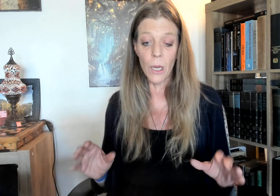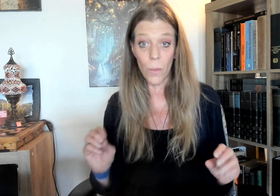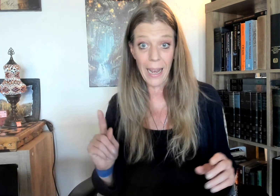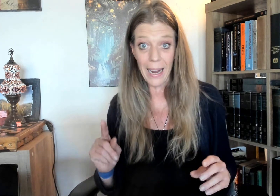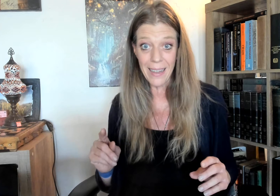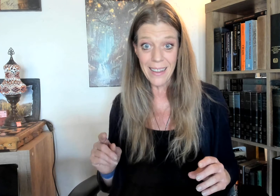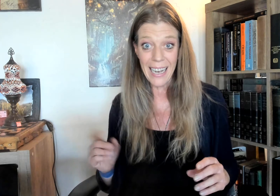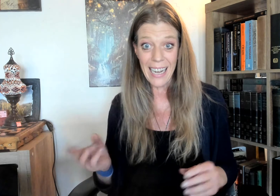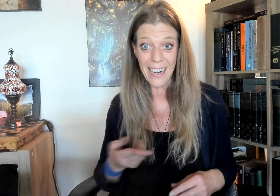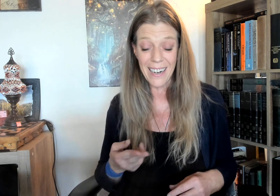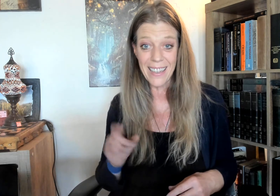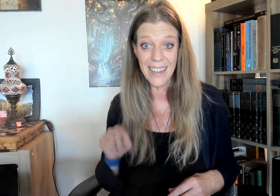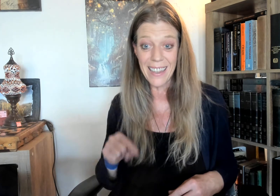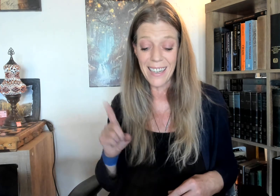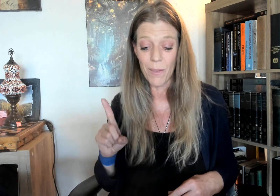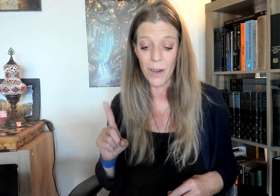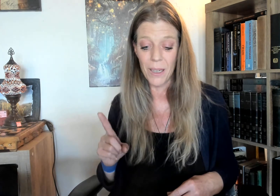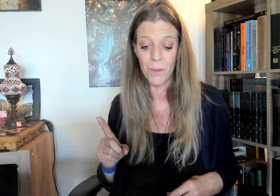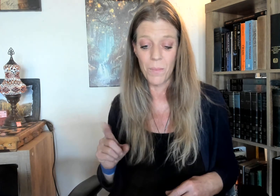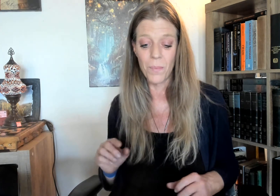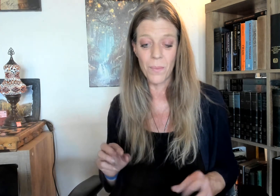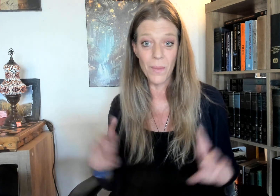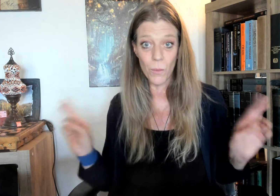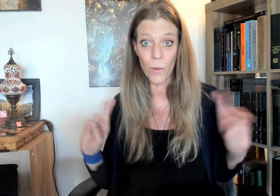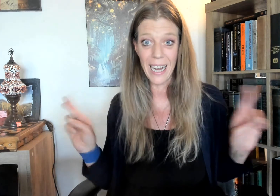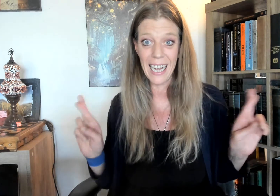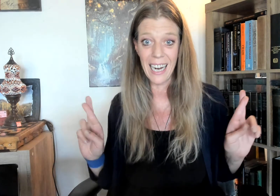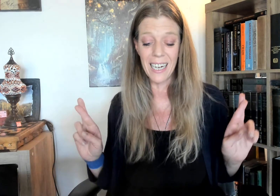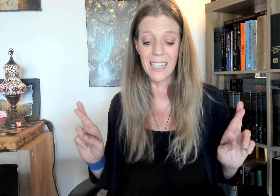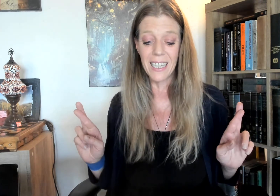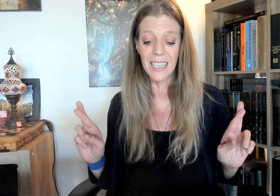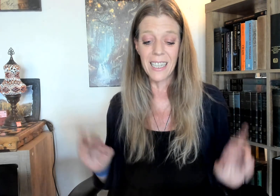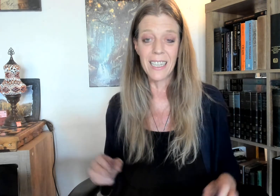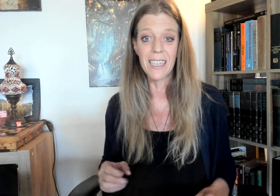Okay, here, this one. Ready?